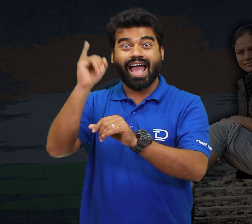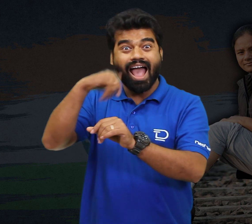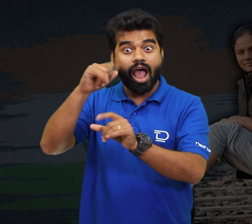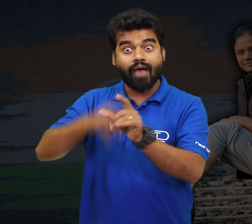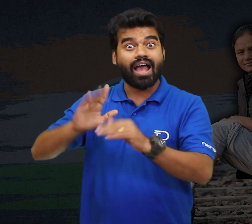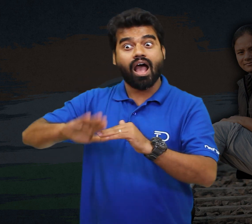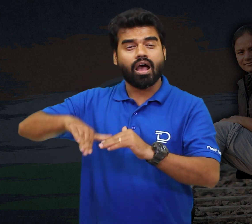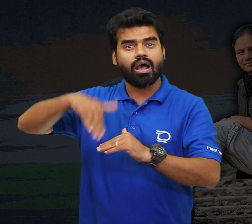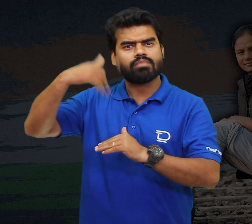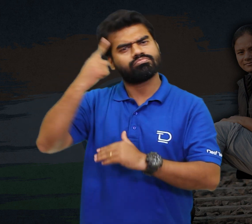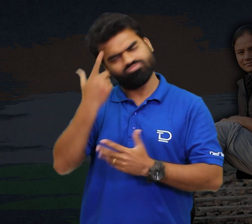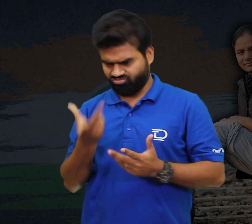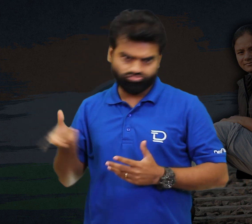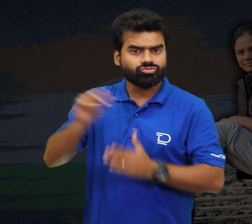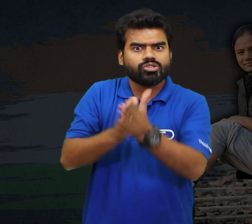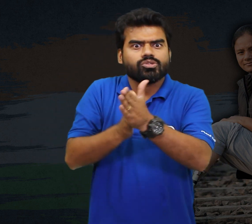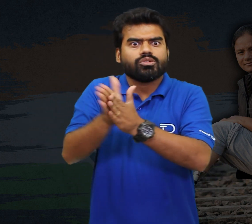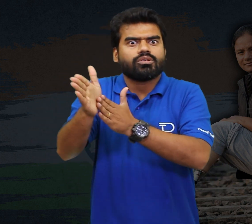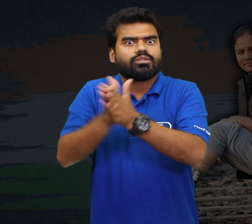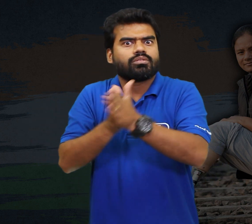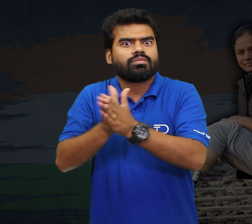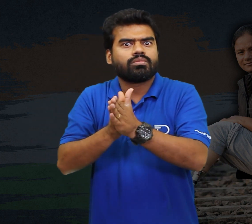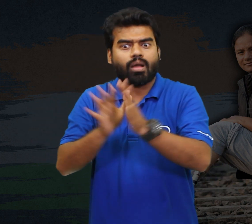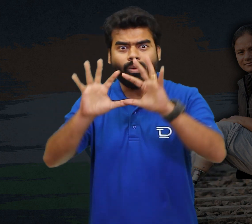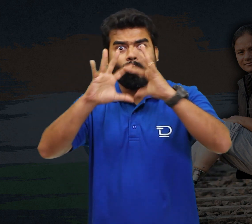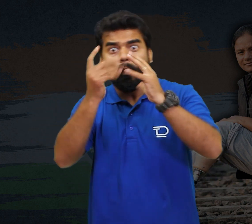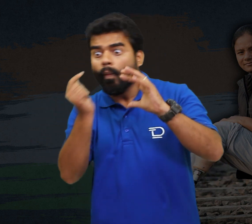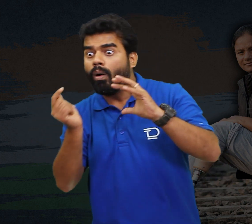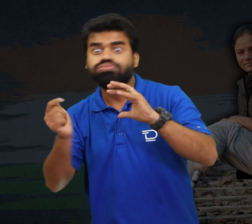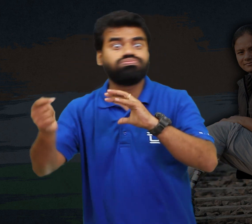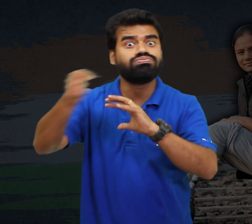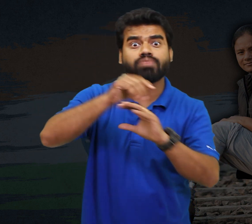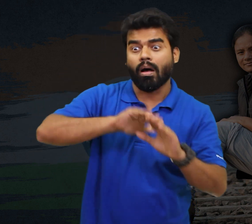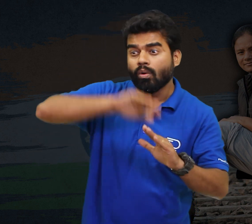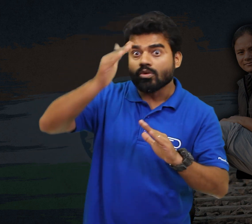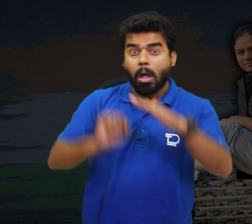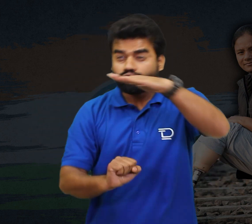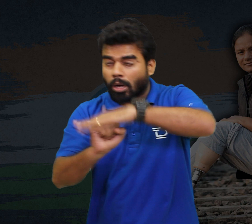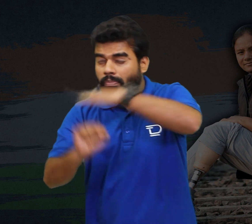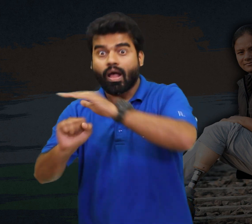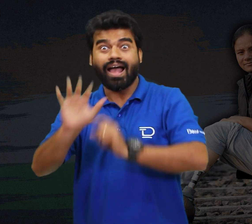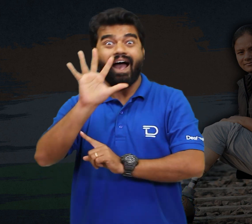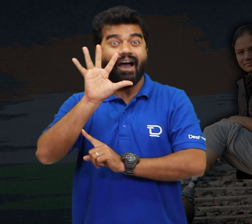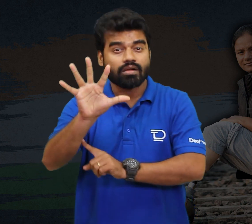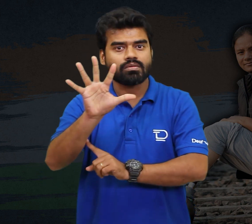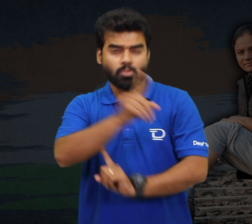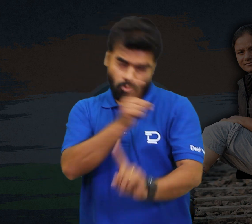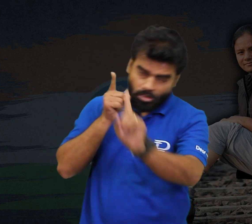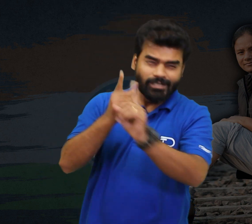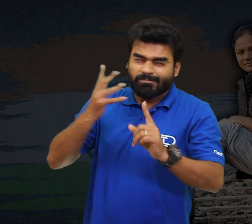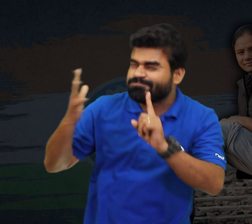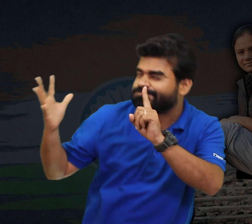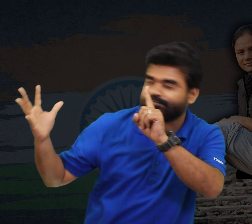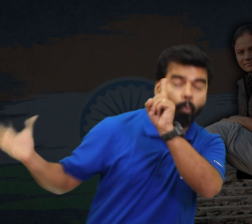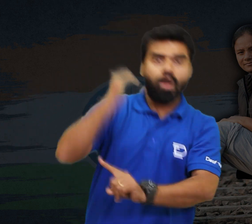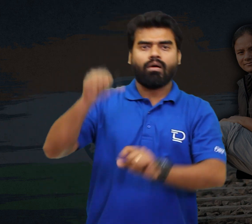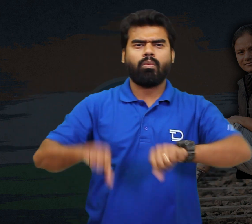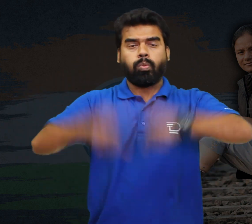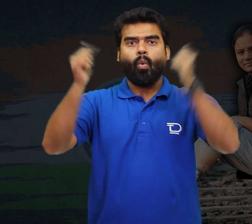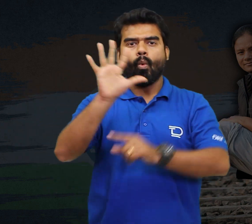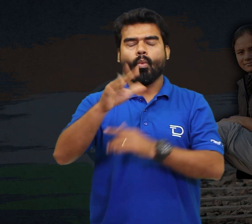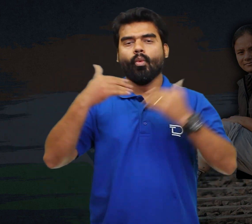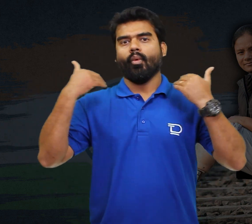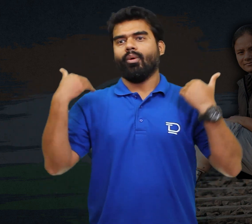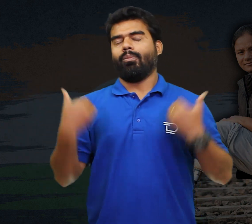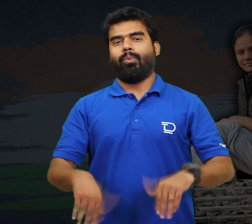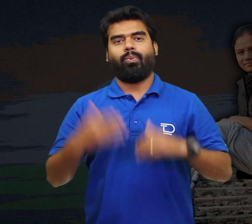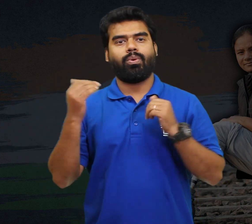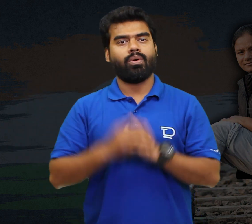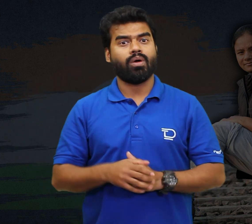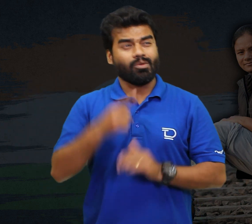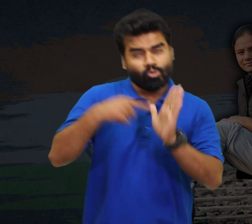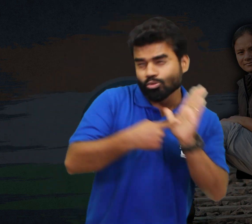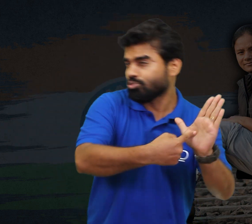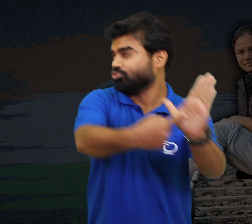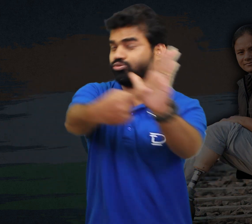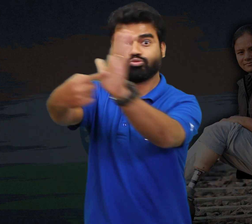Next six years she scaled the highest peaks of the five other continents.